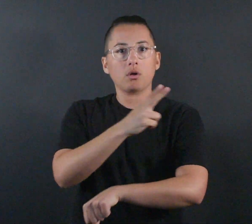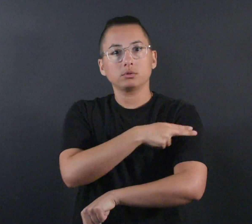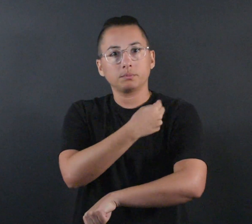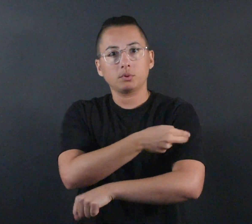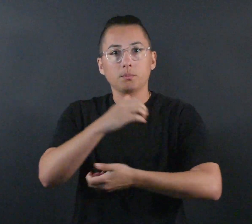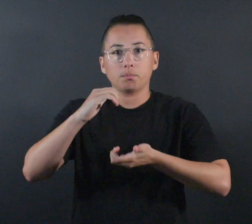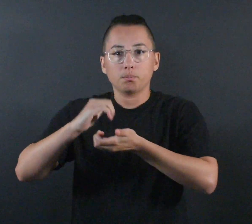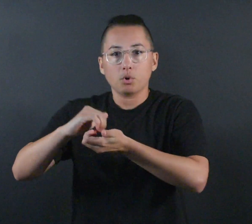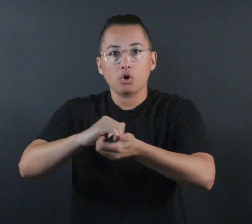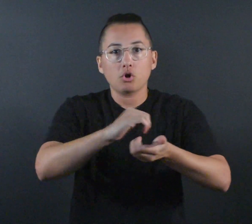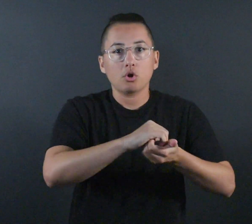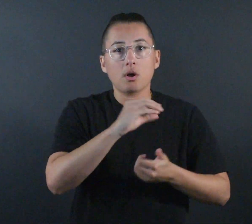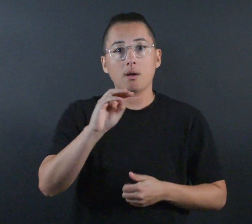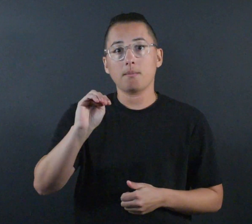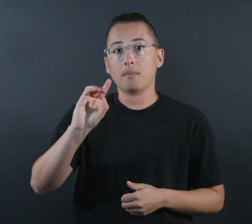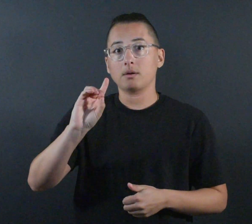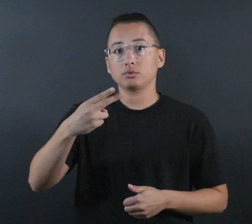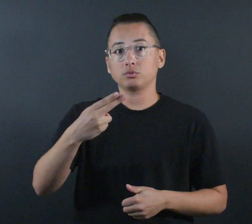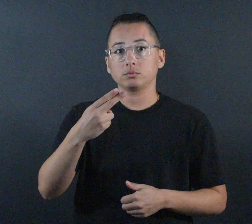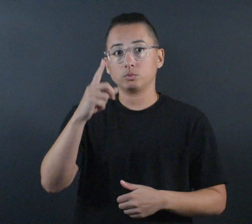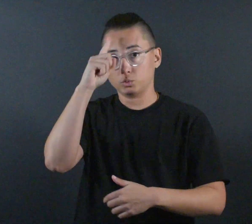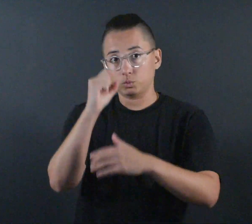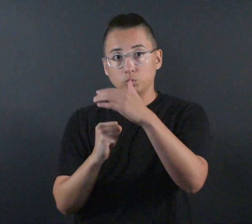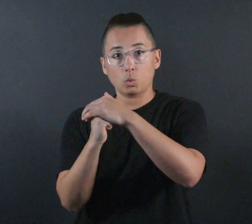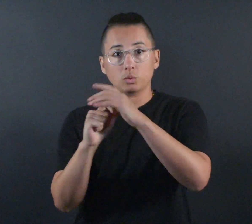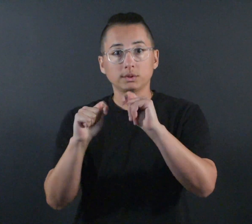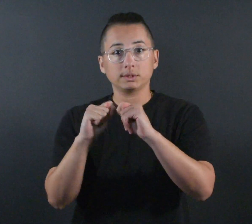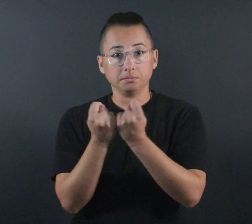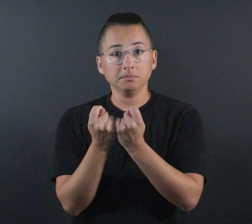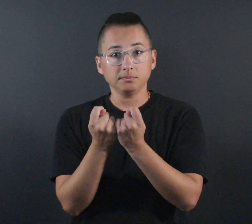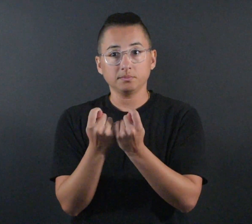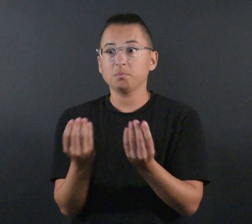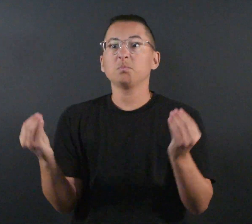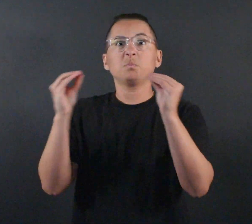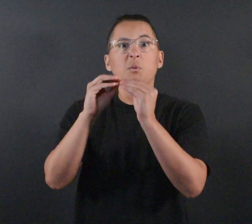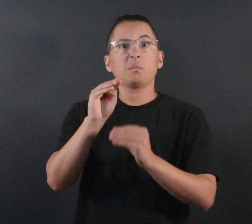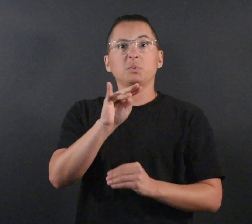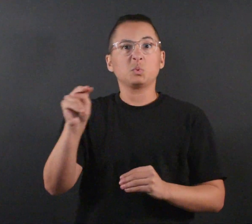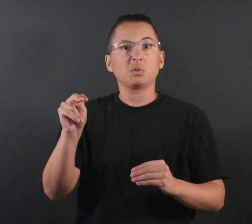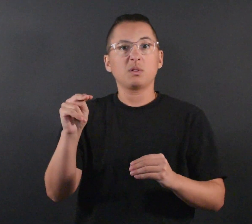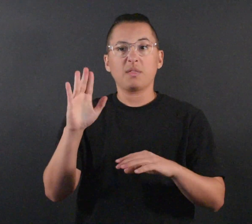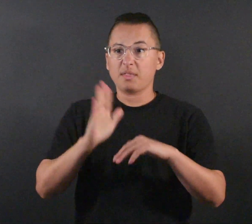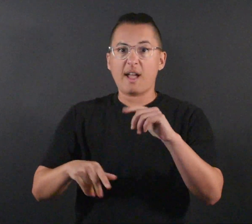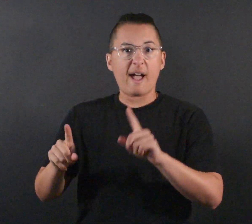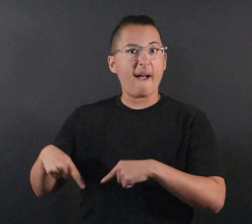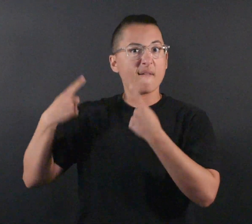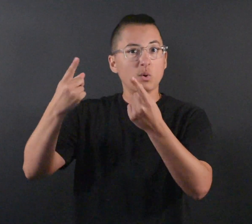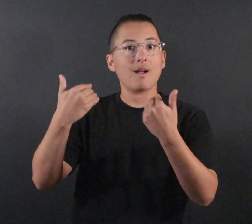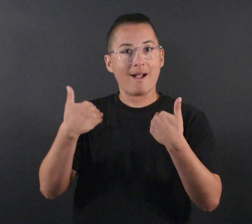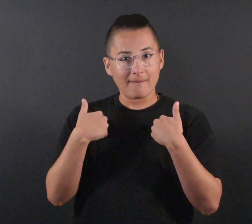partners and MDH Stroke Team, more Minnesotans than ever have access to live-saving stroke care.”